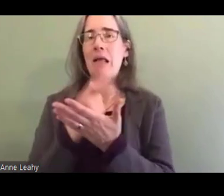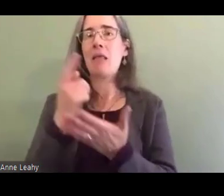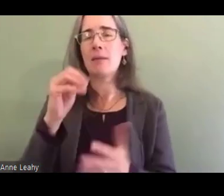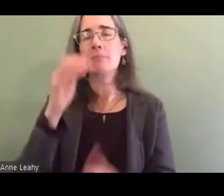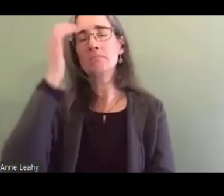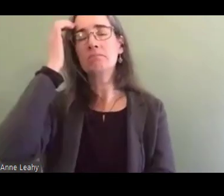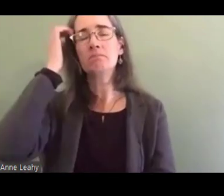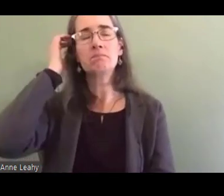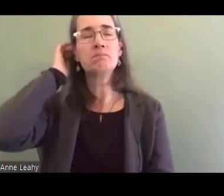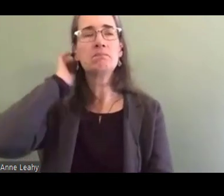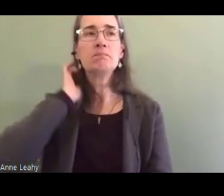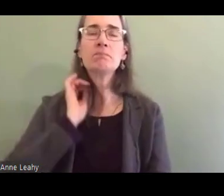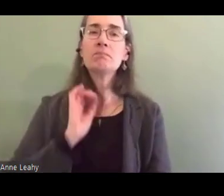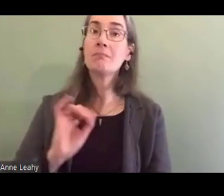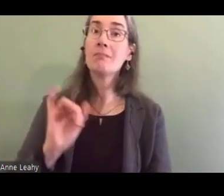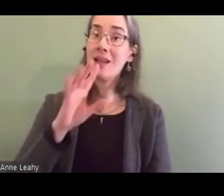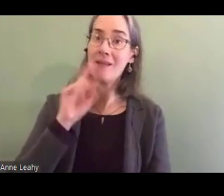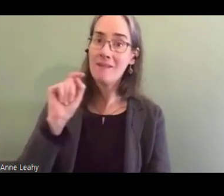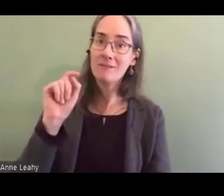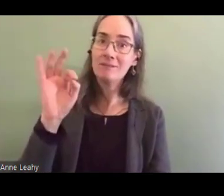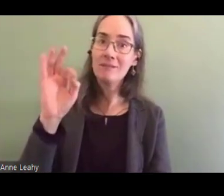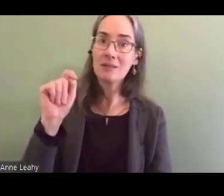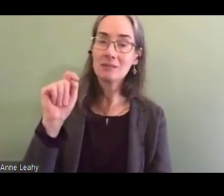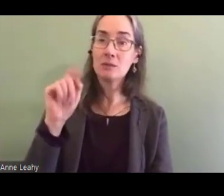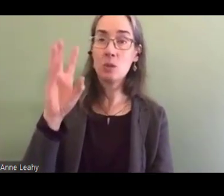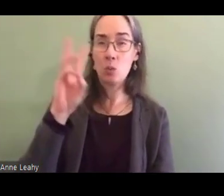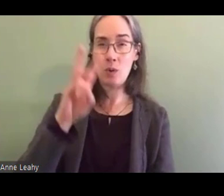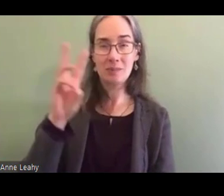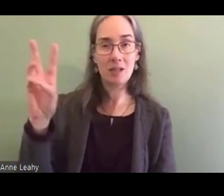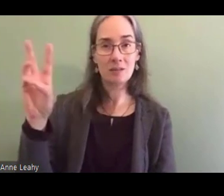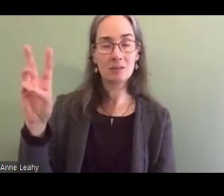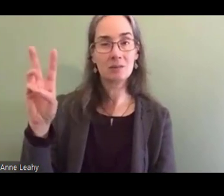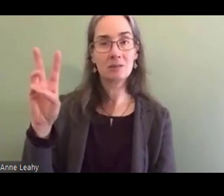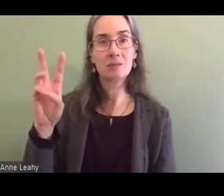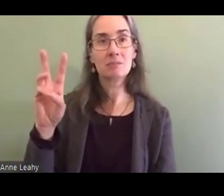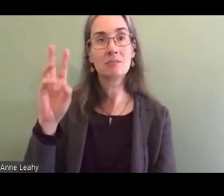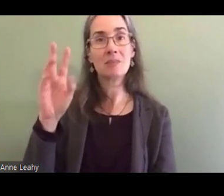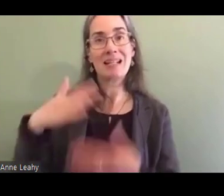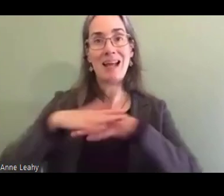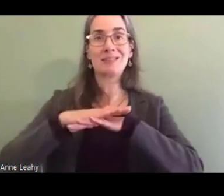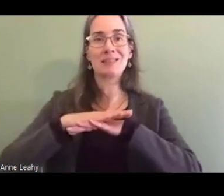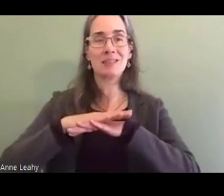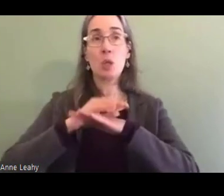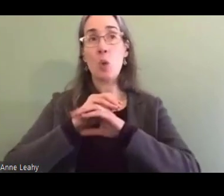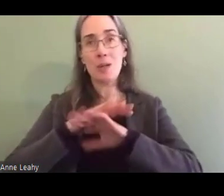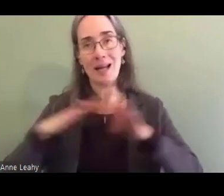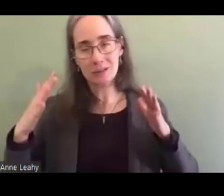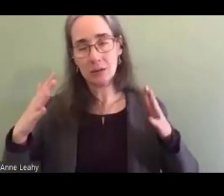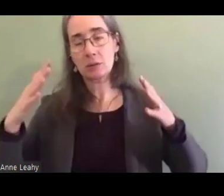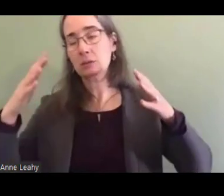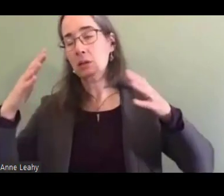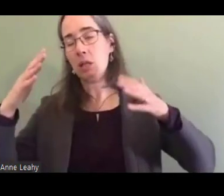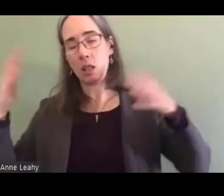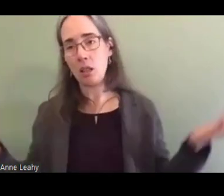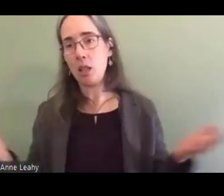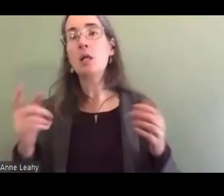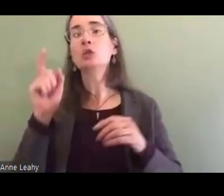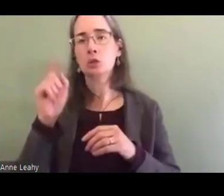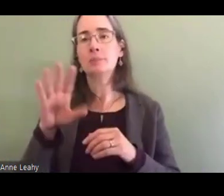that in fact -- websites, nexus or no nexus should be accessible.